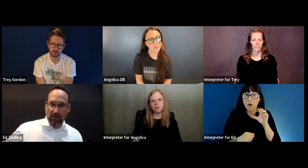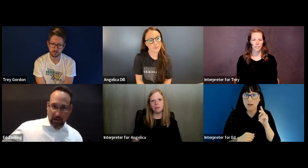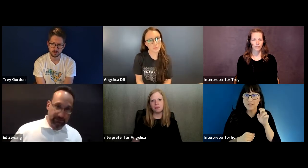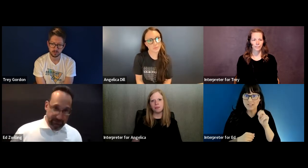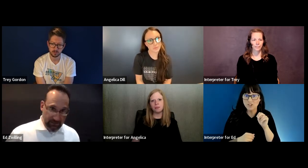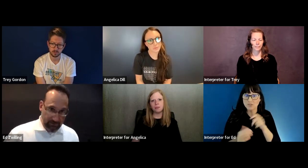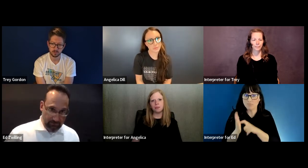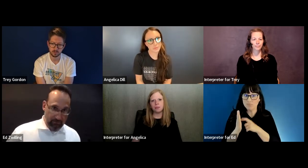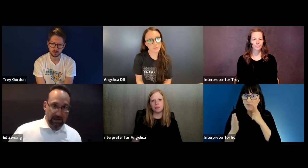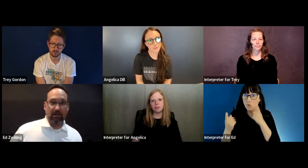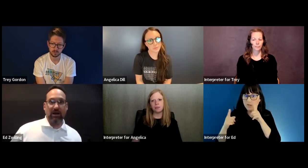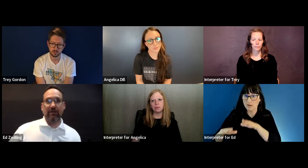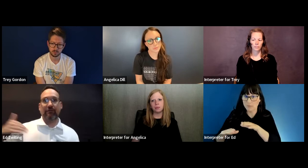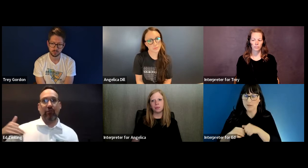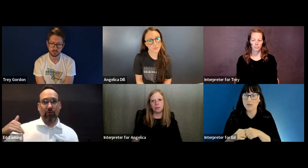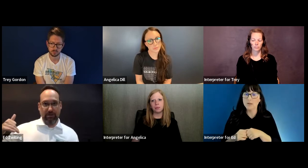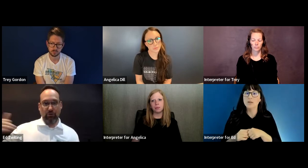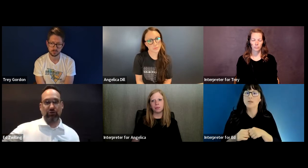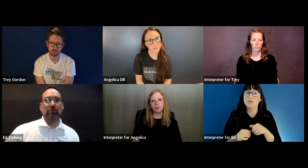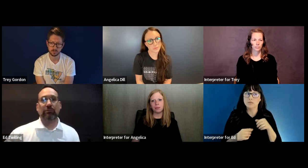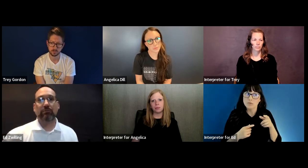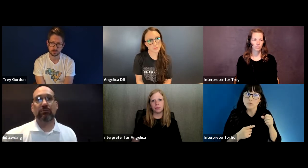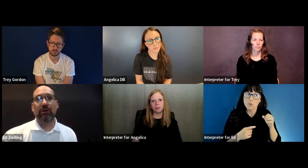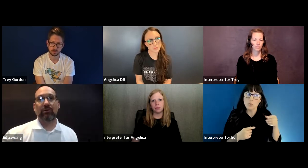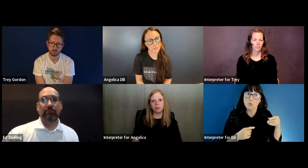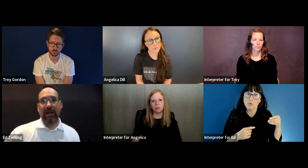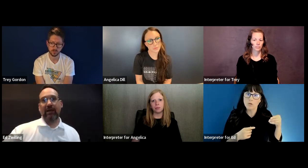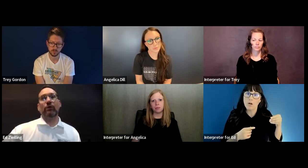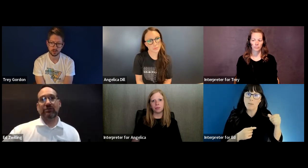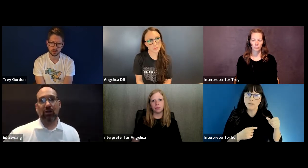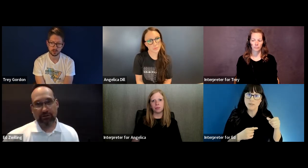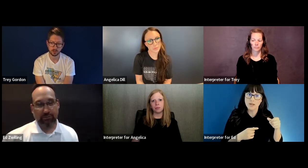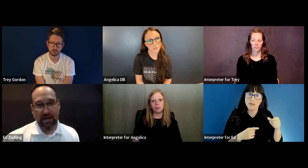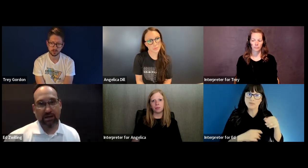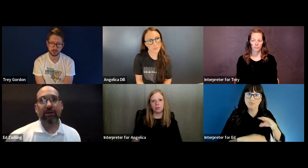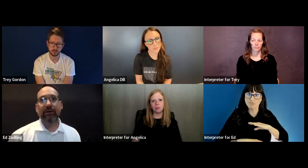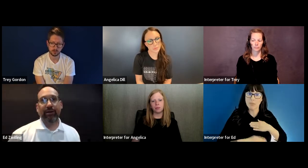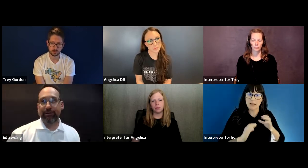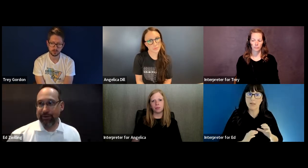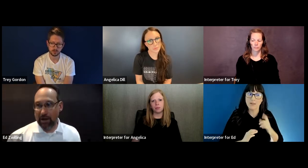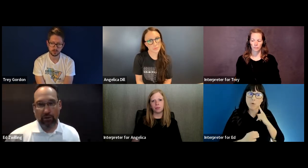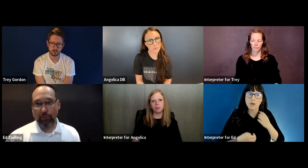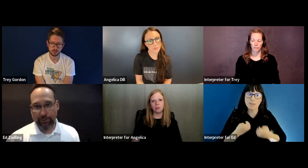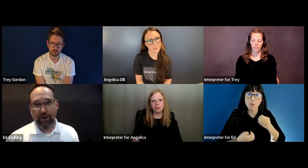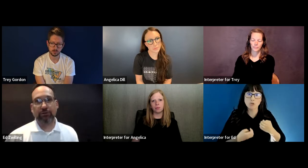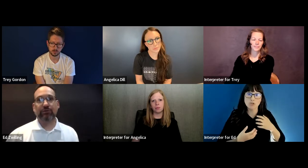compensating my client for the emotional you know anguish caused by not knowing what the doctors